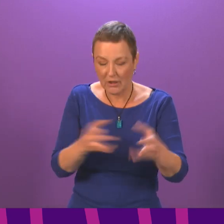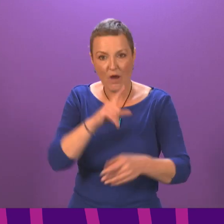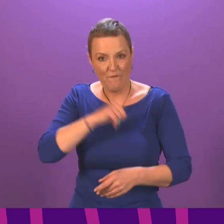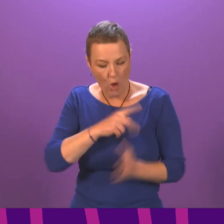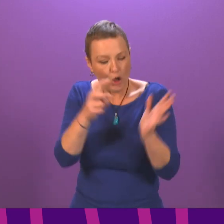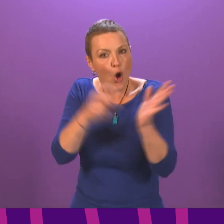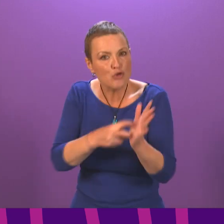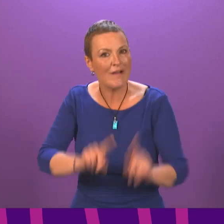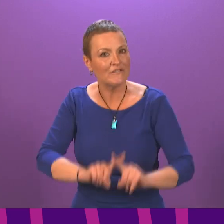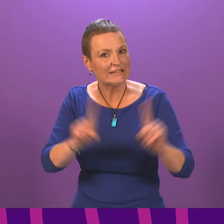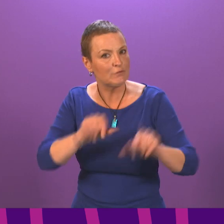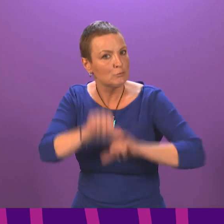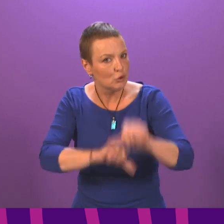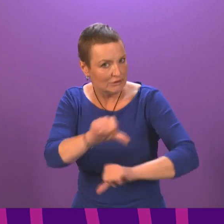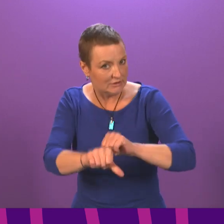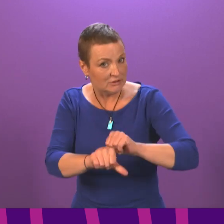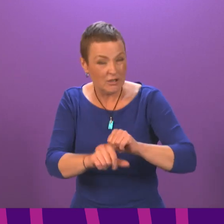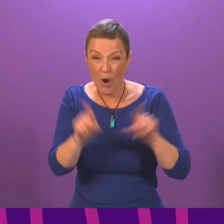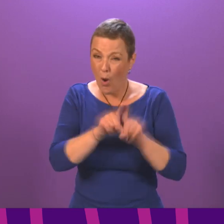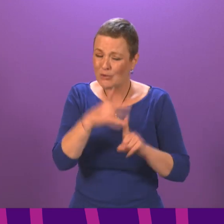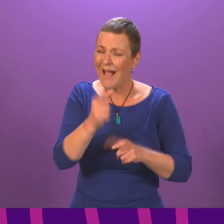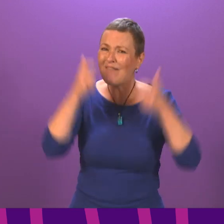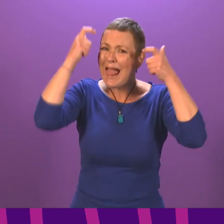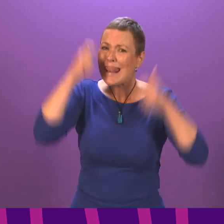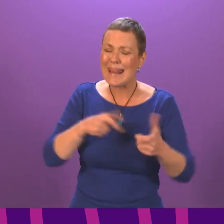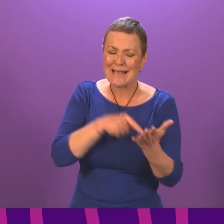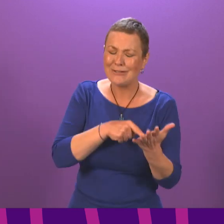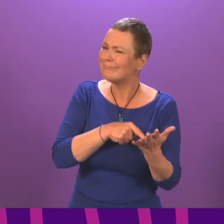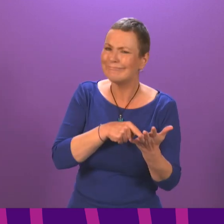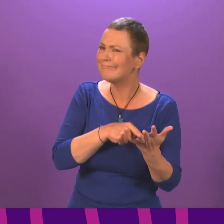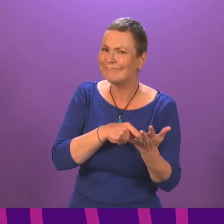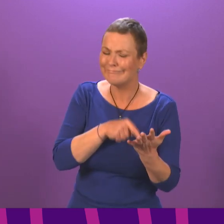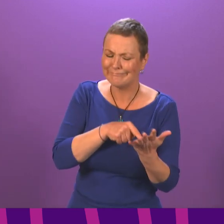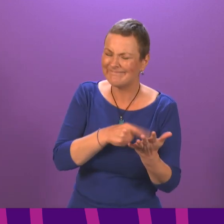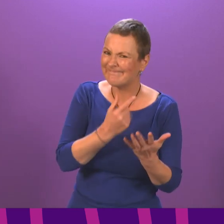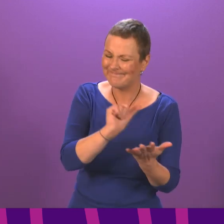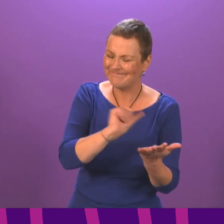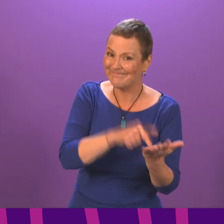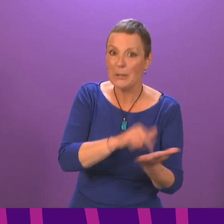process and to remove the loophole so that we can ensure greater use of domestic renewable